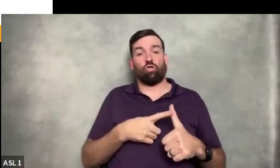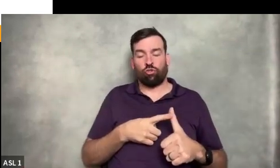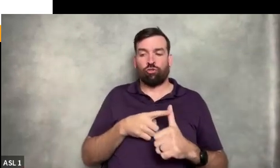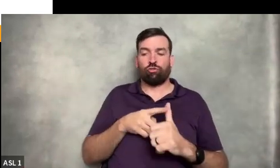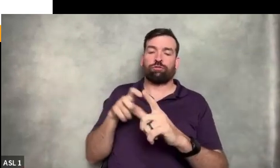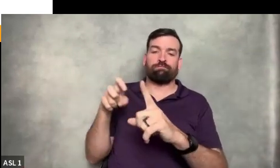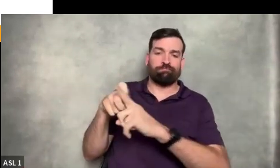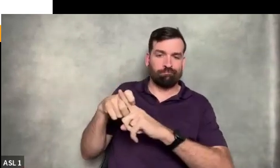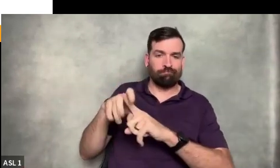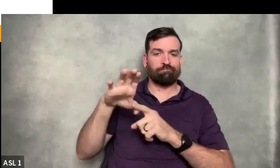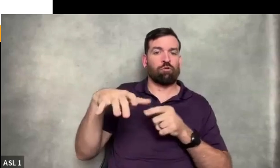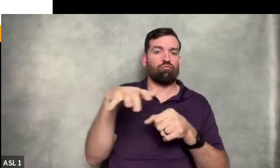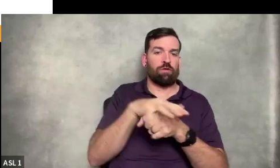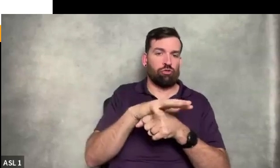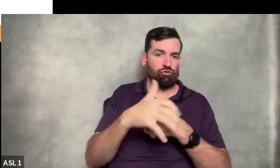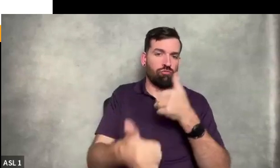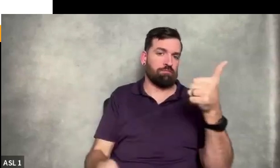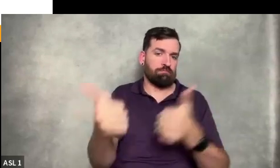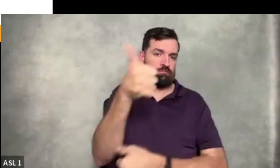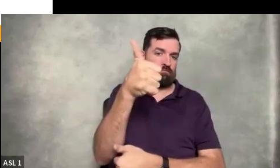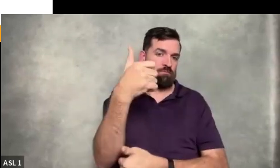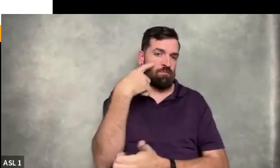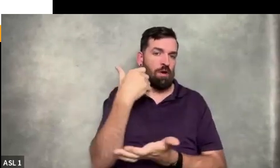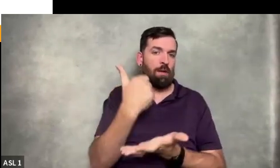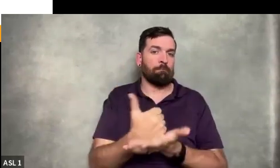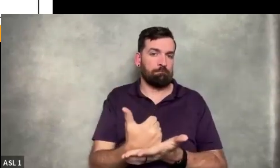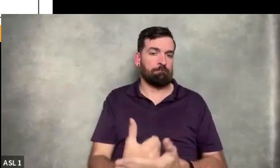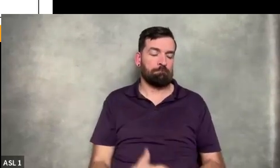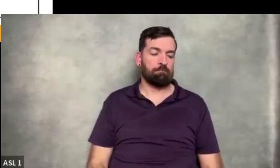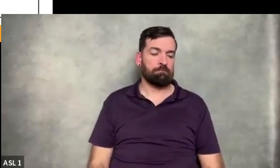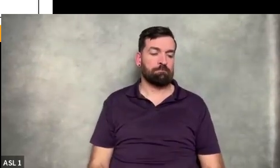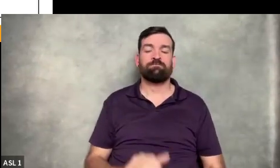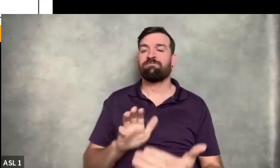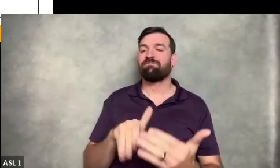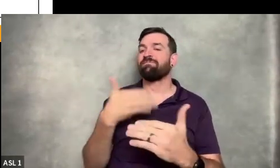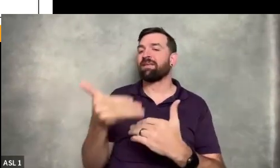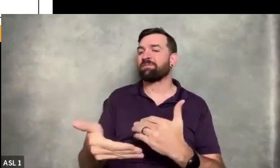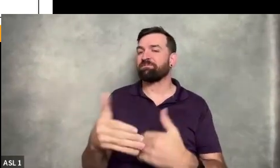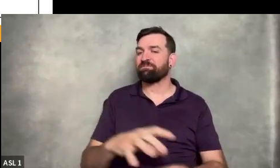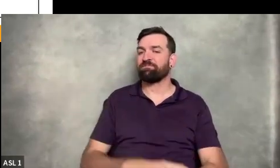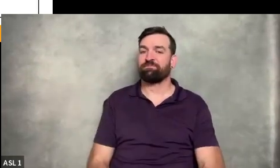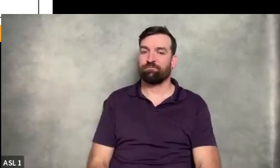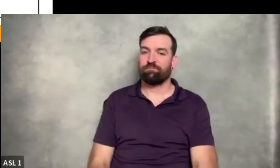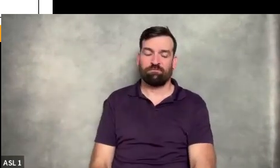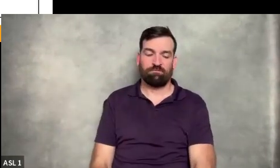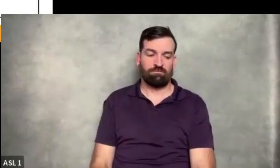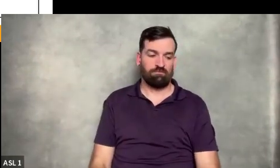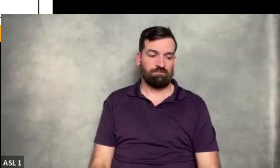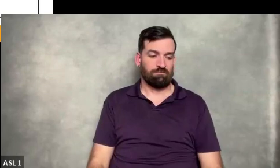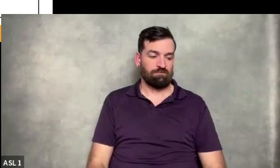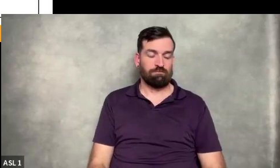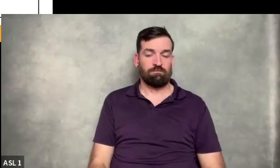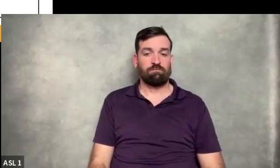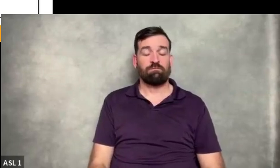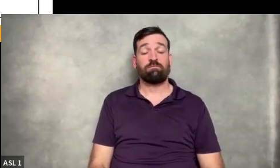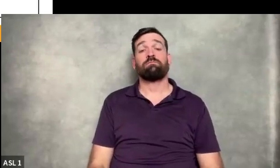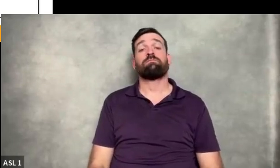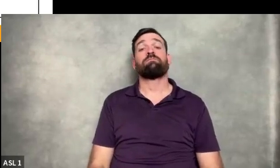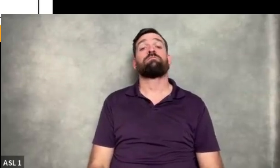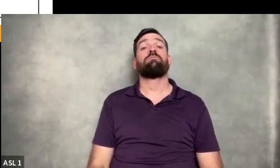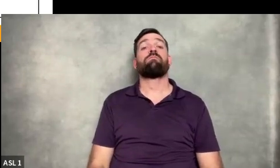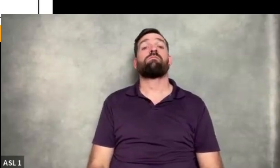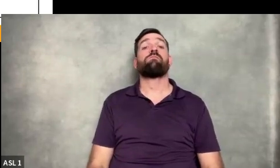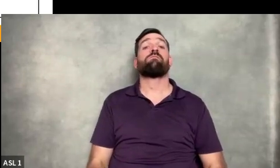Administrator for assistance. Next slide. Alright, now on to the template that will be